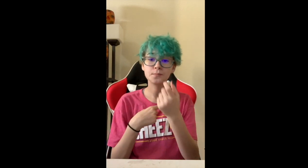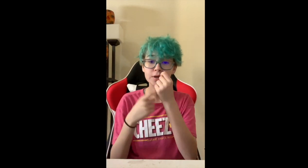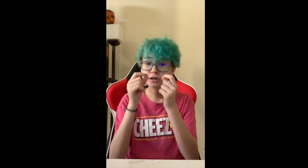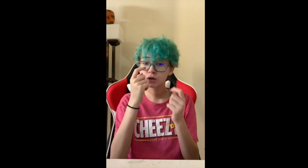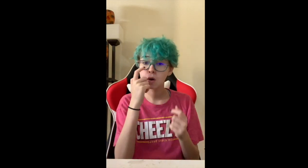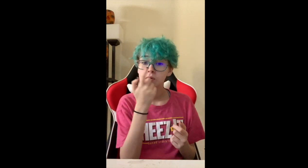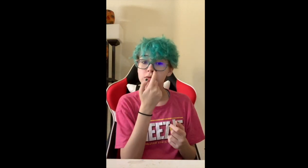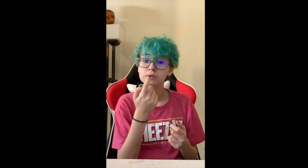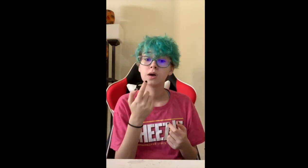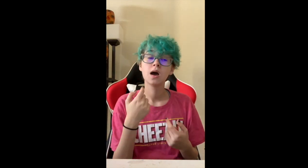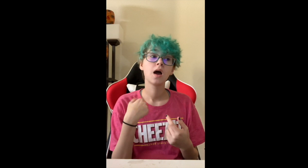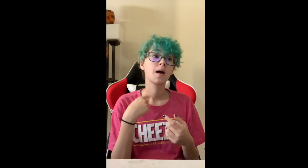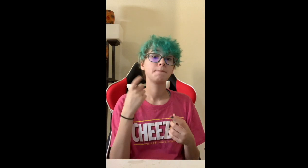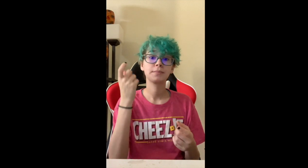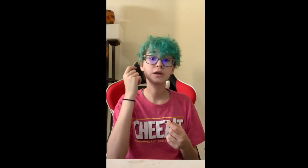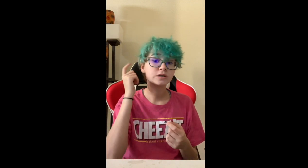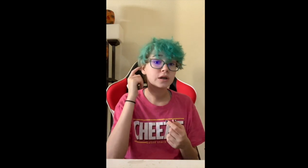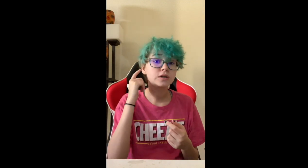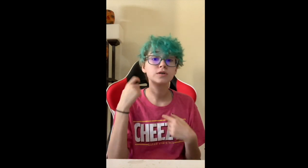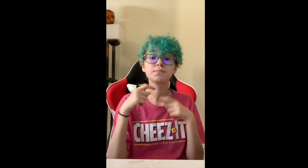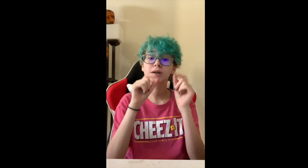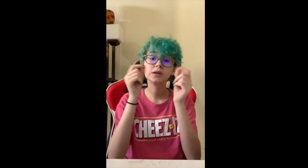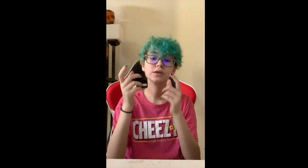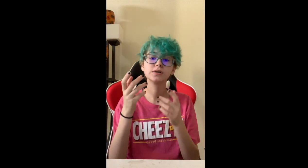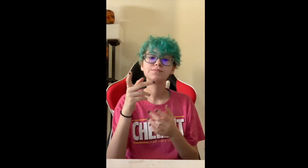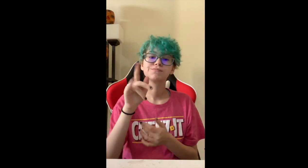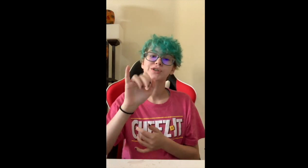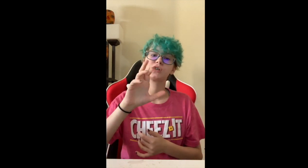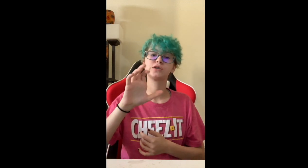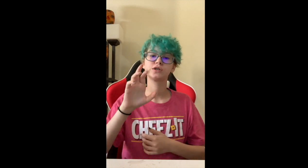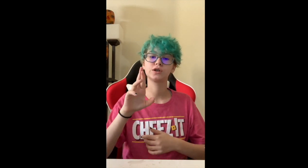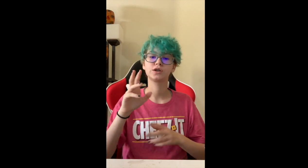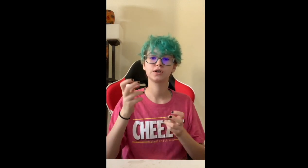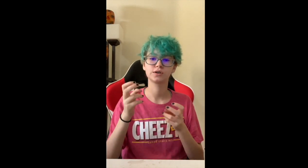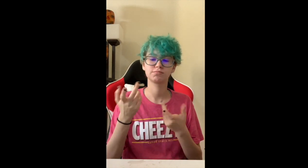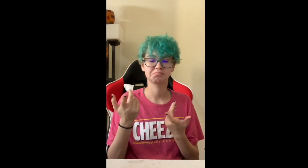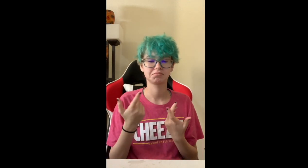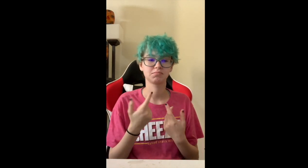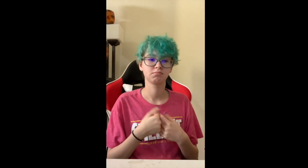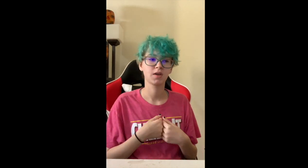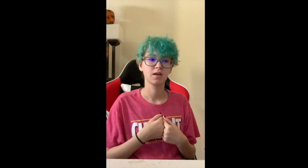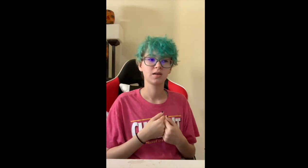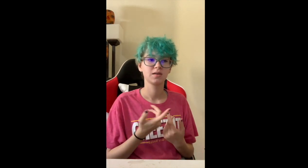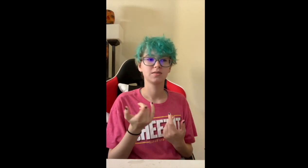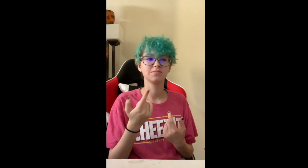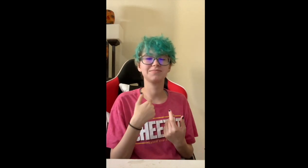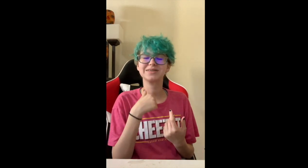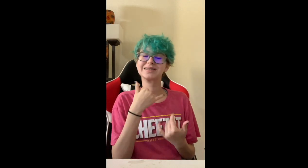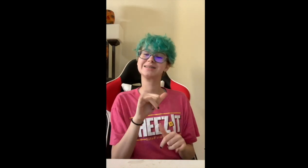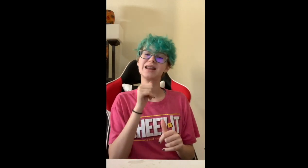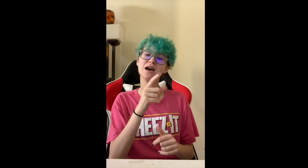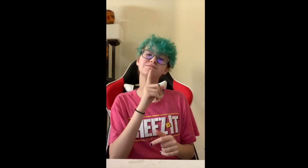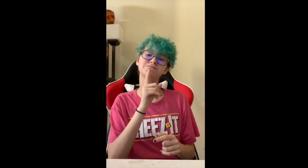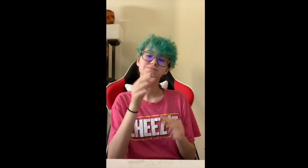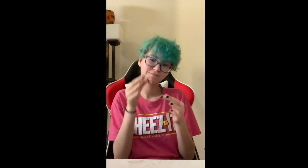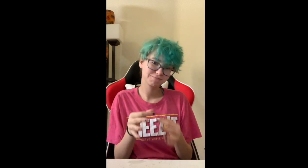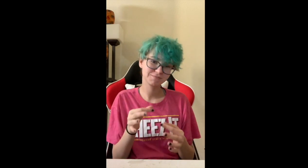like a piercing artist like nose piercing ears piercing. Career that's kind of what I like.